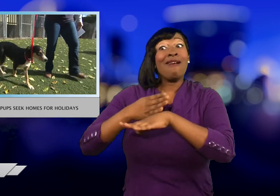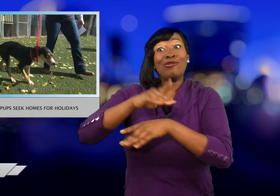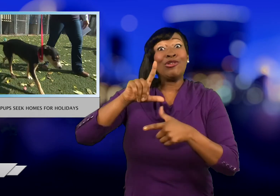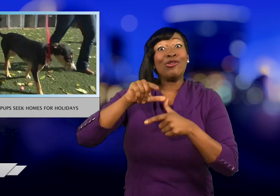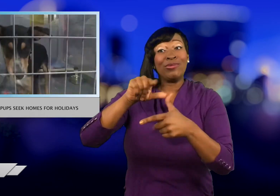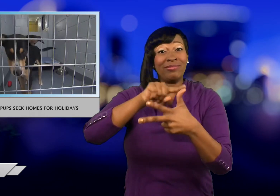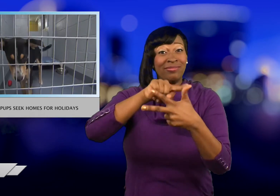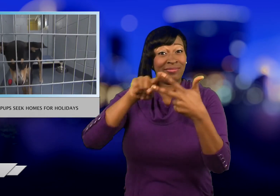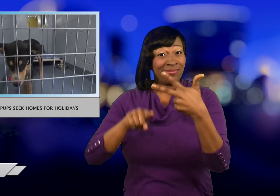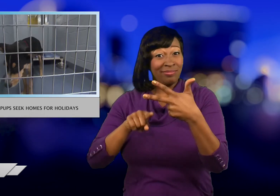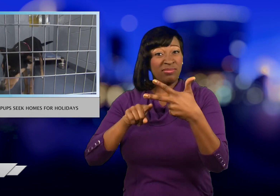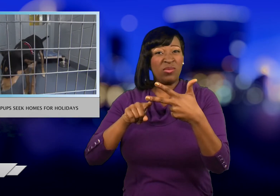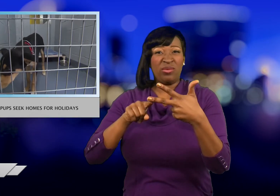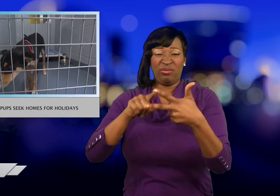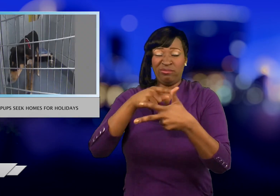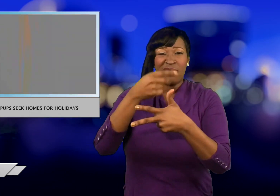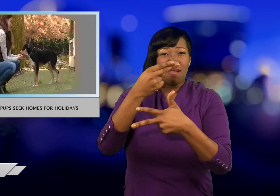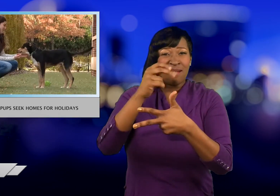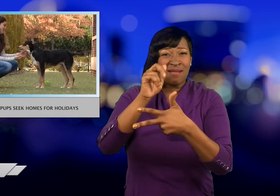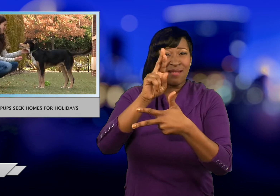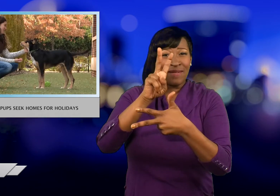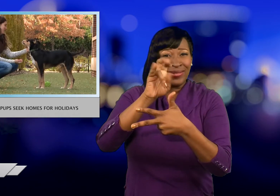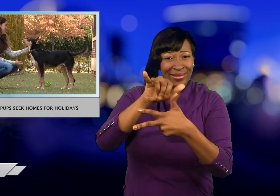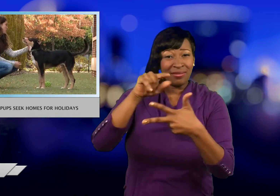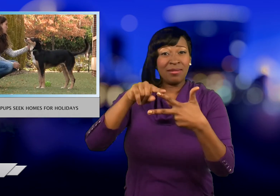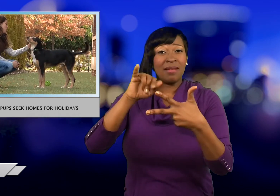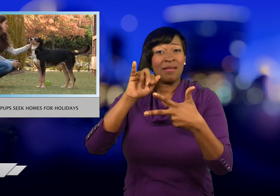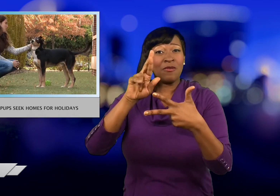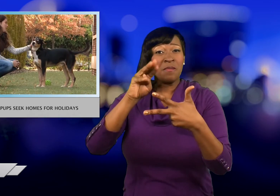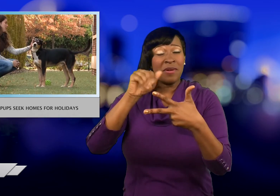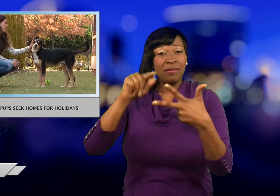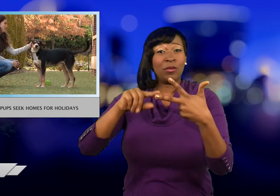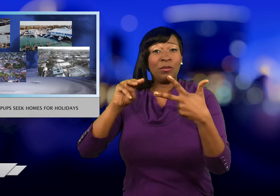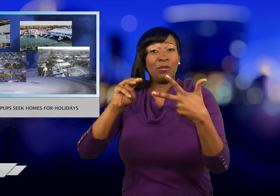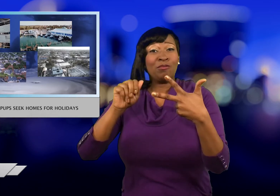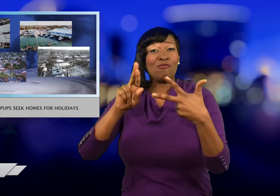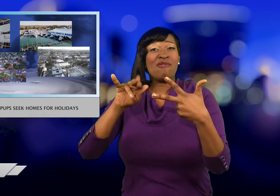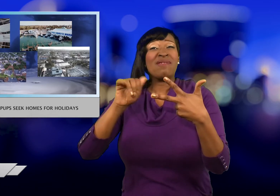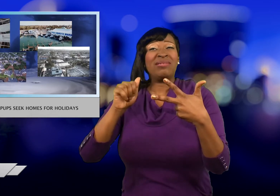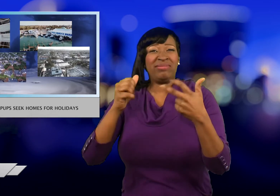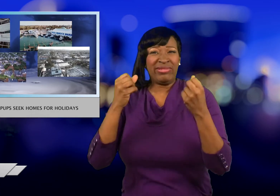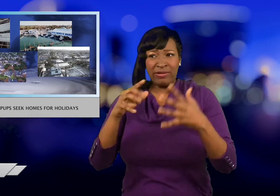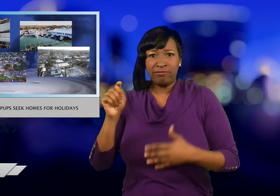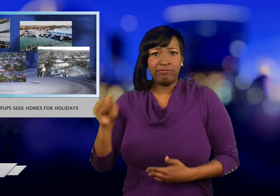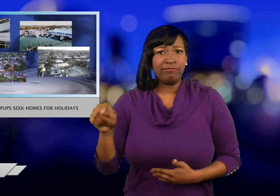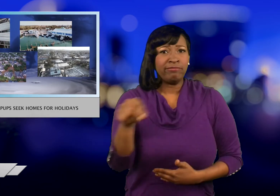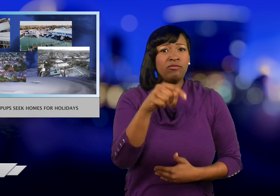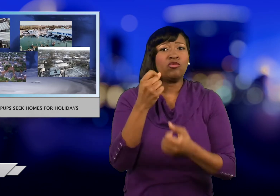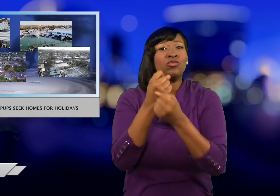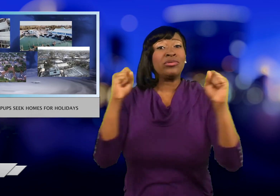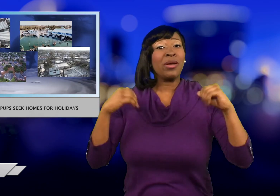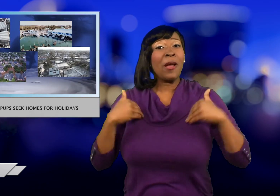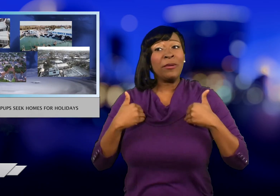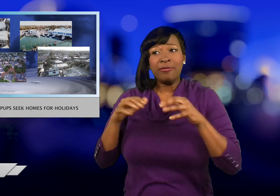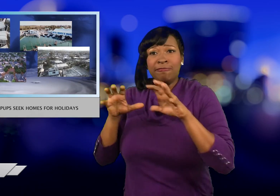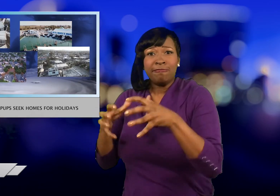Several animal rescue groups went in after hurricanes Harvey, Irma and Maria